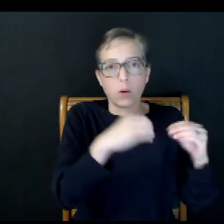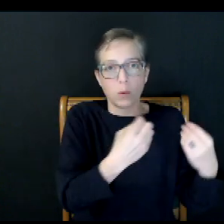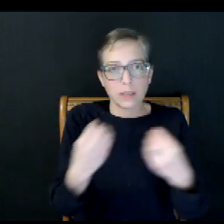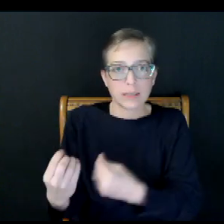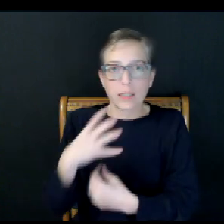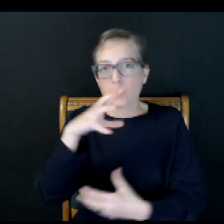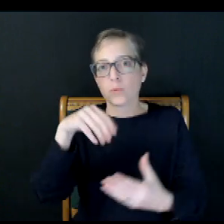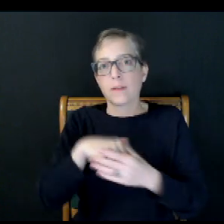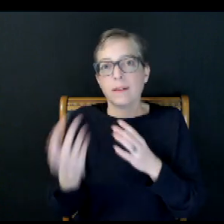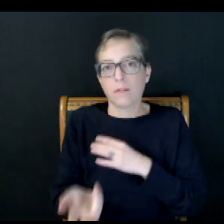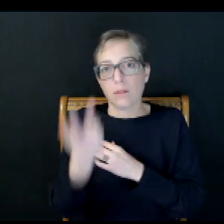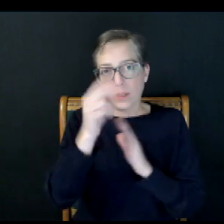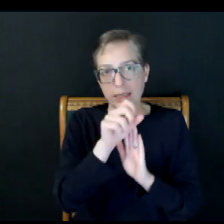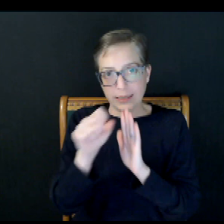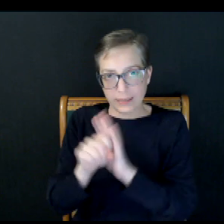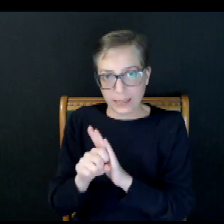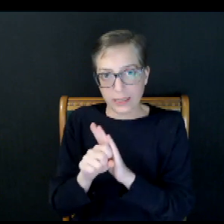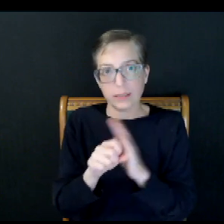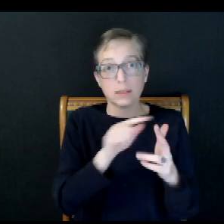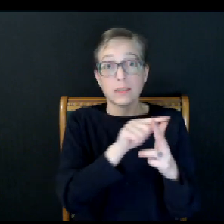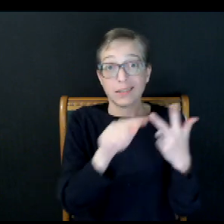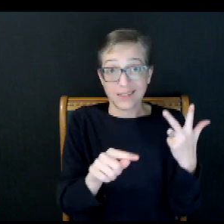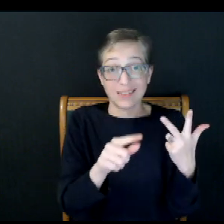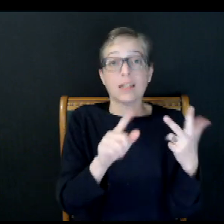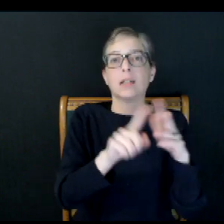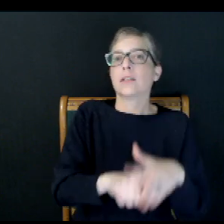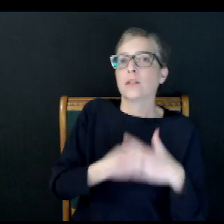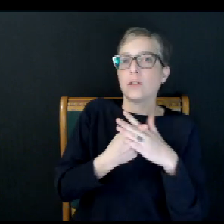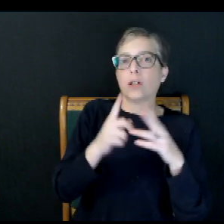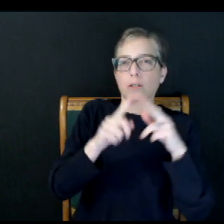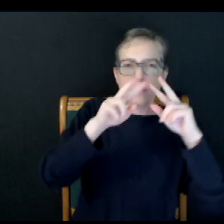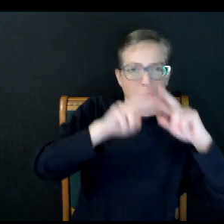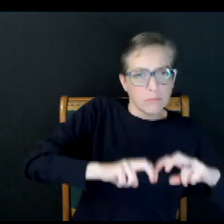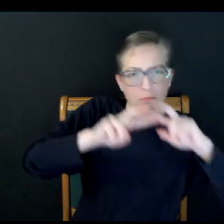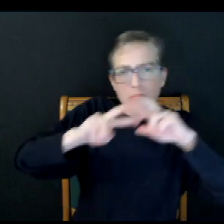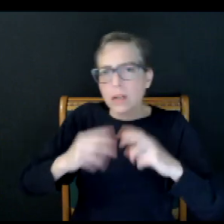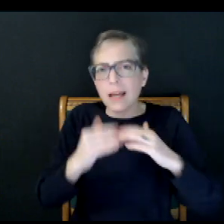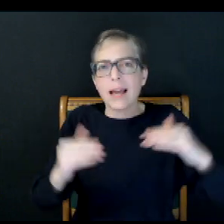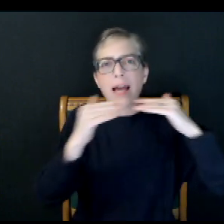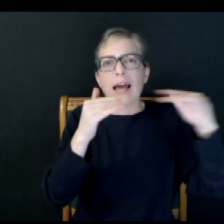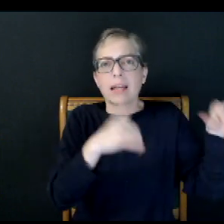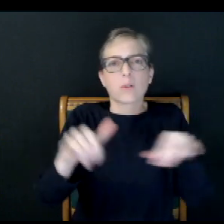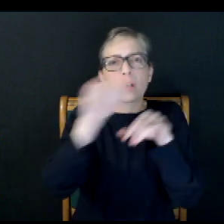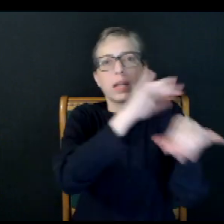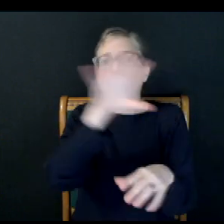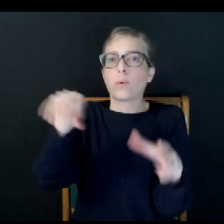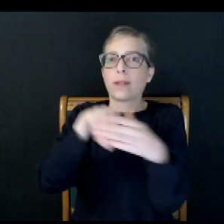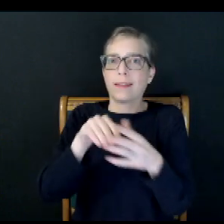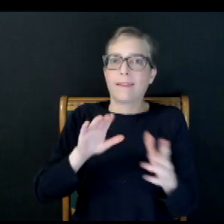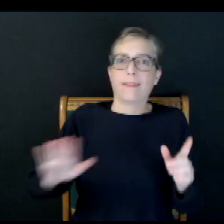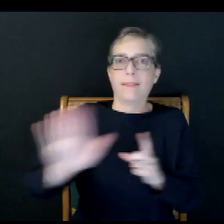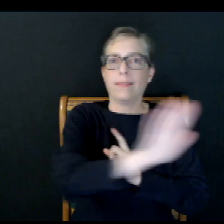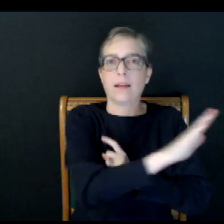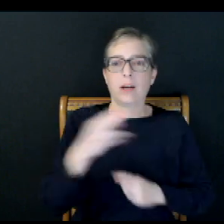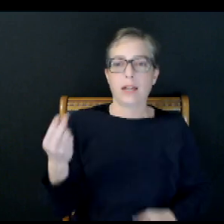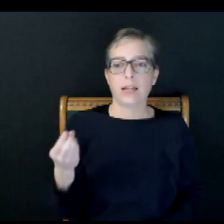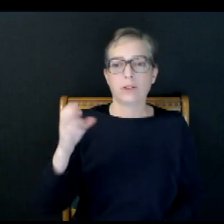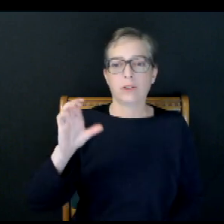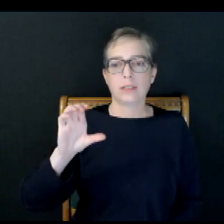examine equity within their HCBS systems. Our objectives today are to develop shared understanding of how the CLEC